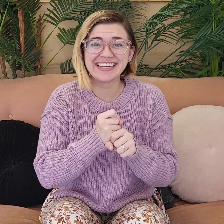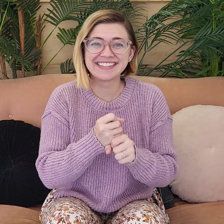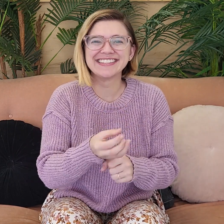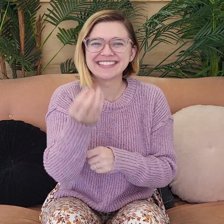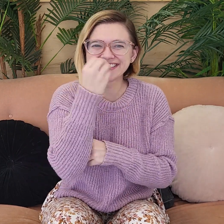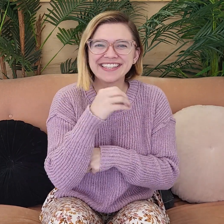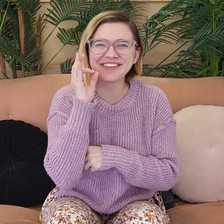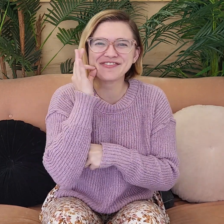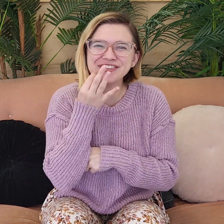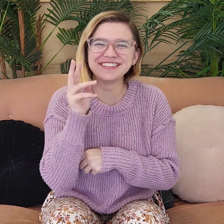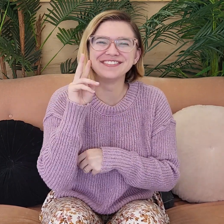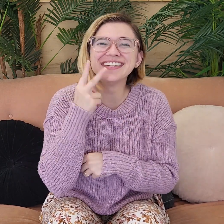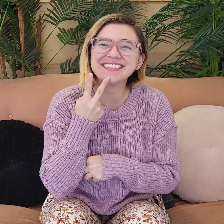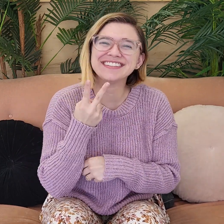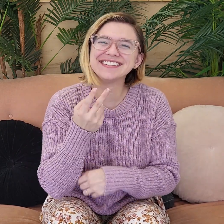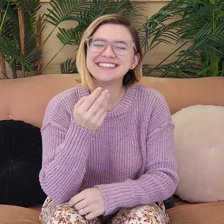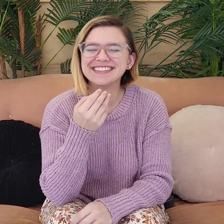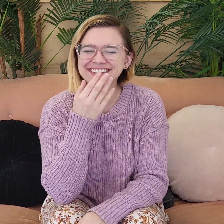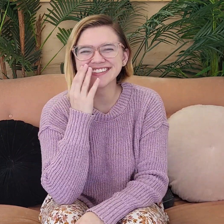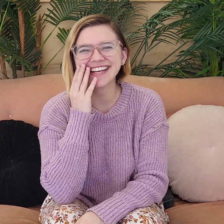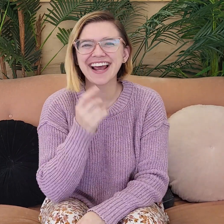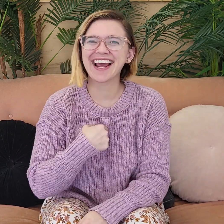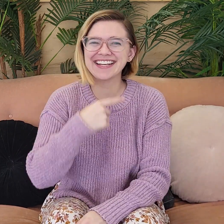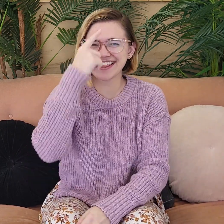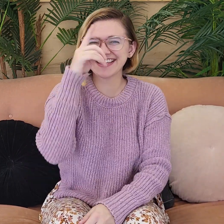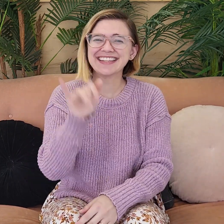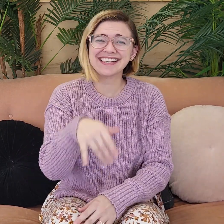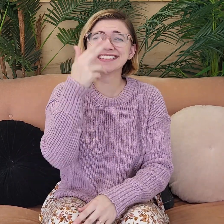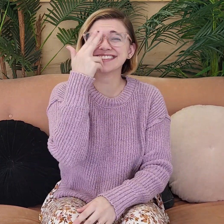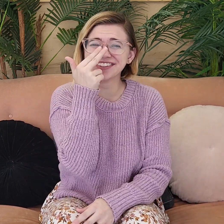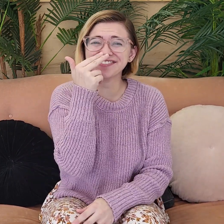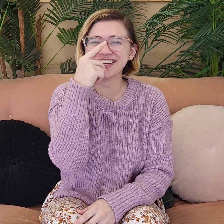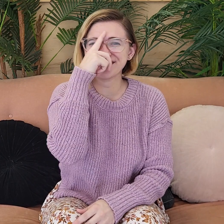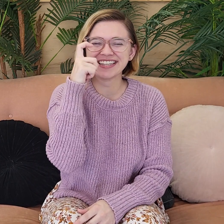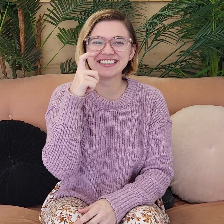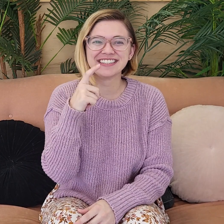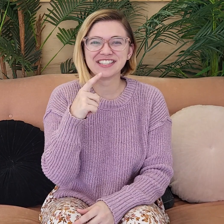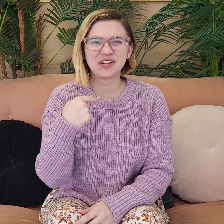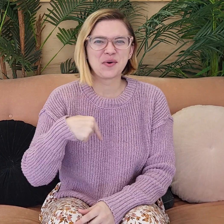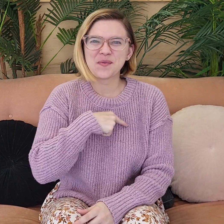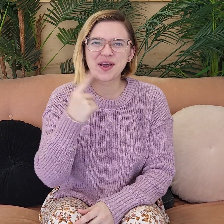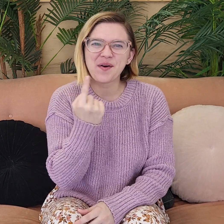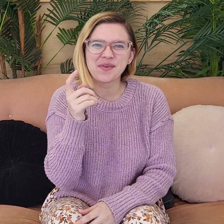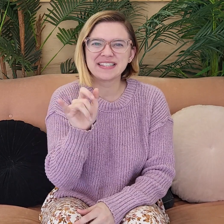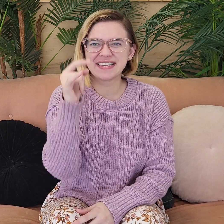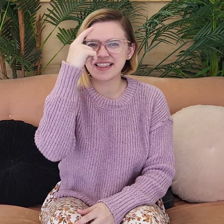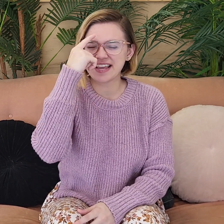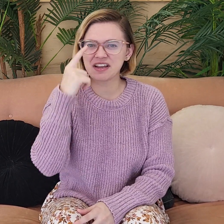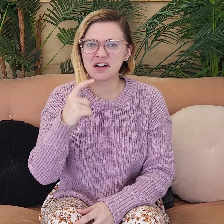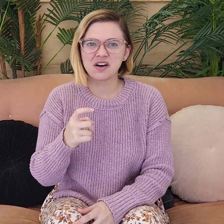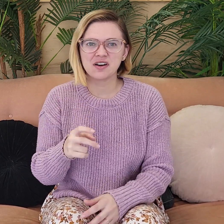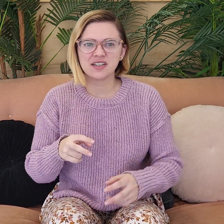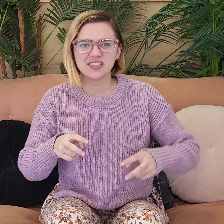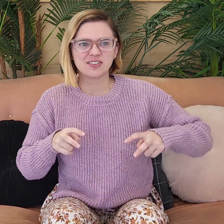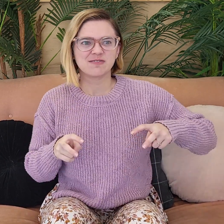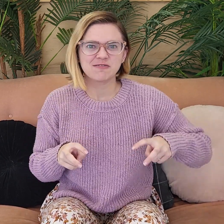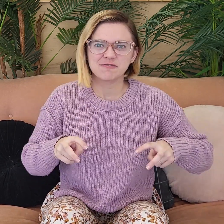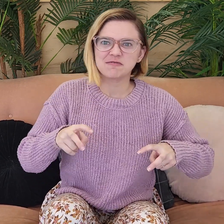started and it was made to eat fruit and vegetables. And I just think that is so funny because we always think.